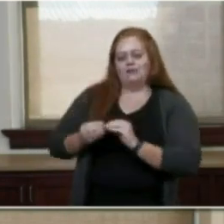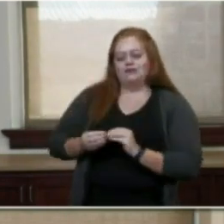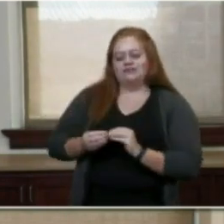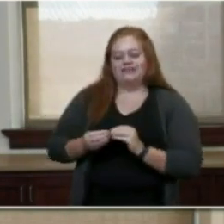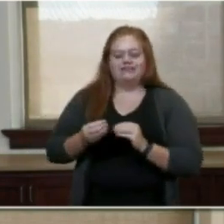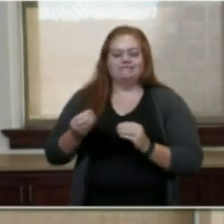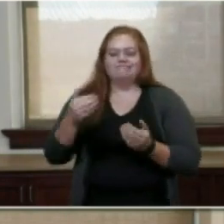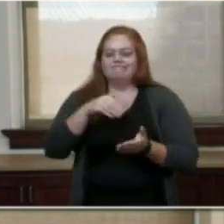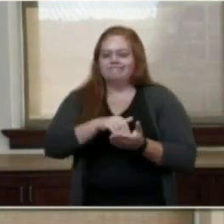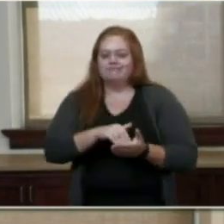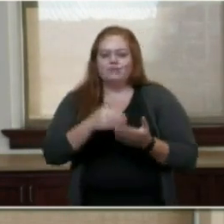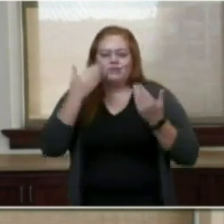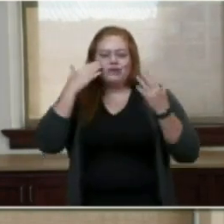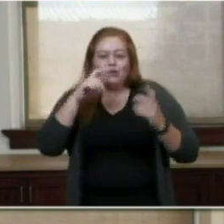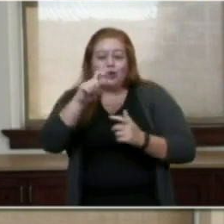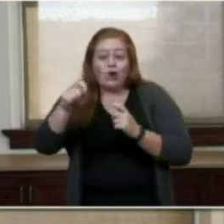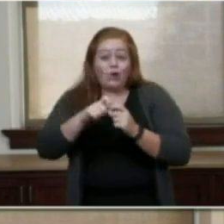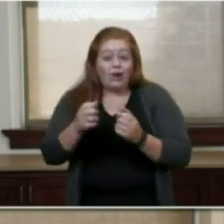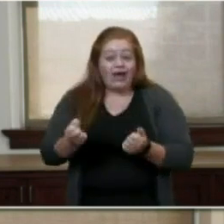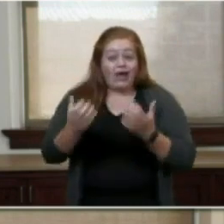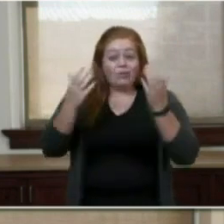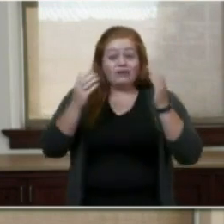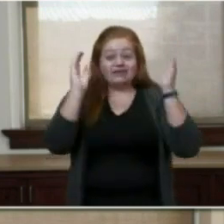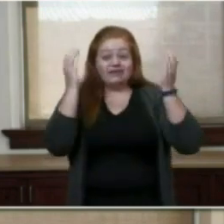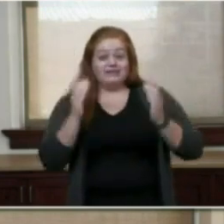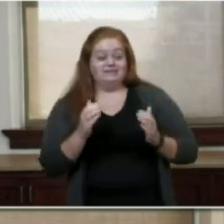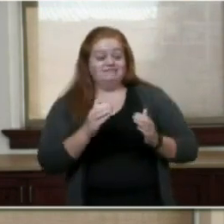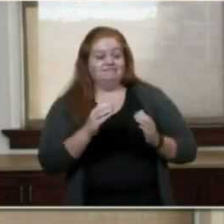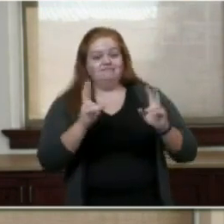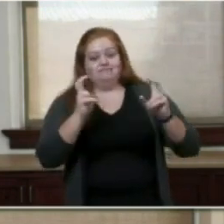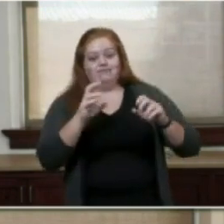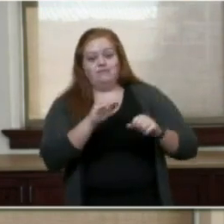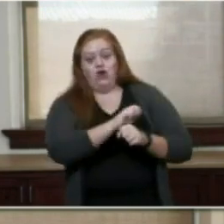an actual number of cases that are delta versus another because most cases